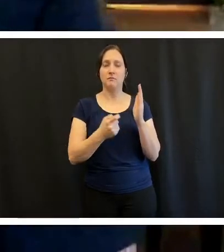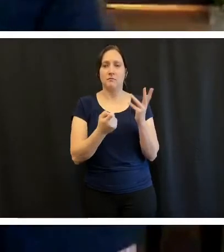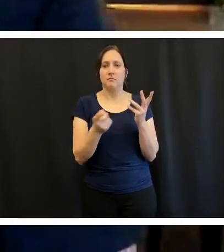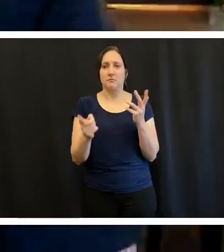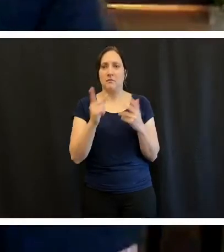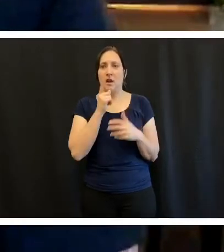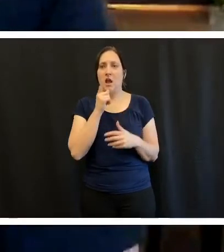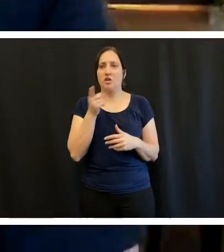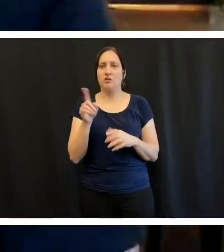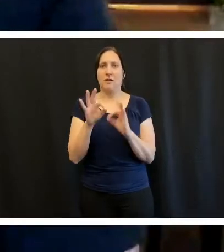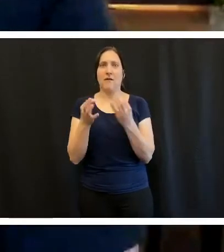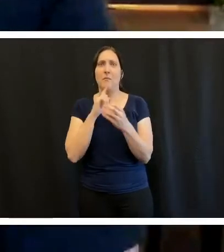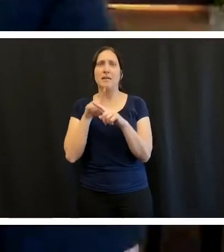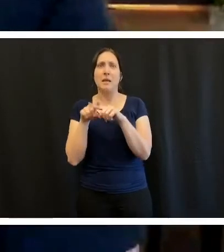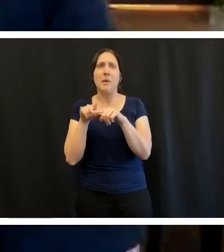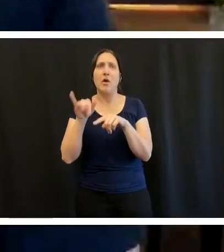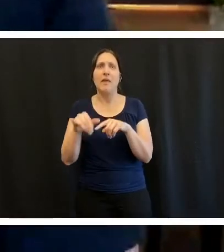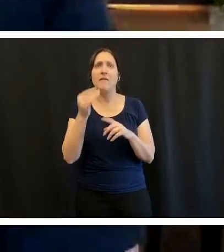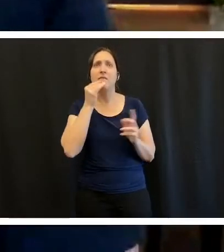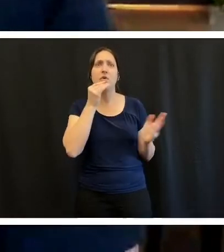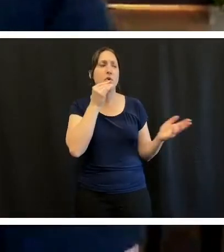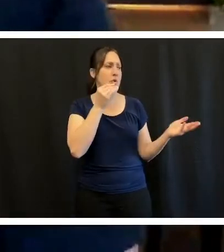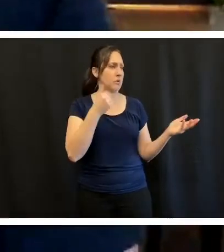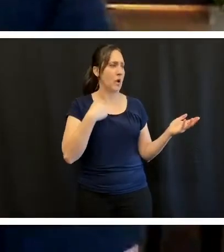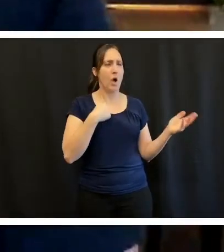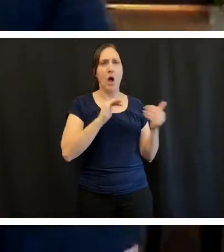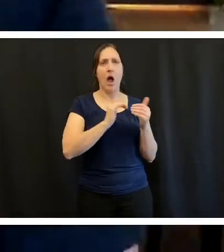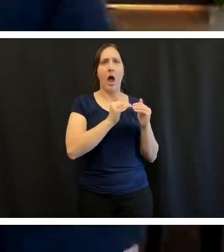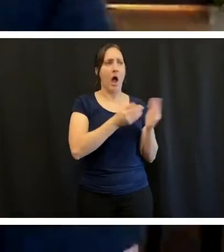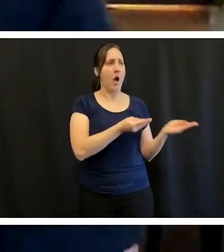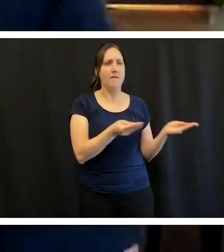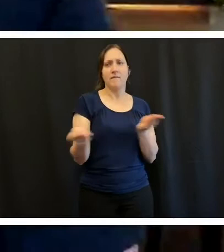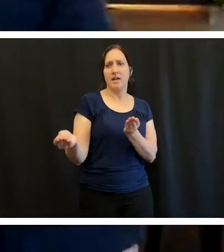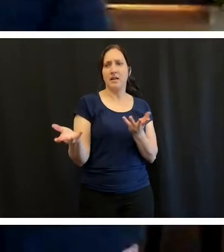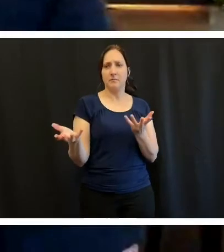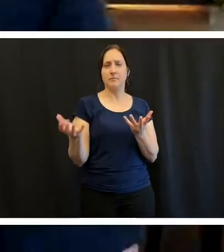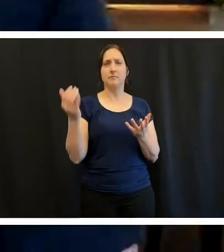Or for parents who are working, who's going to be there to provide the meals for the kid?